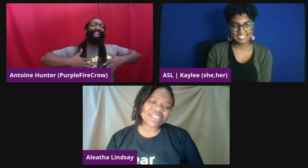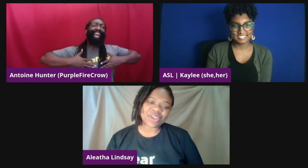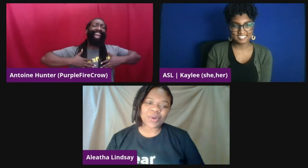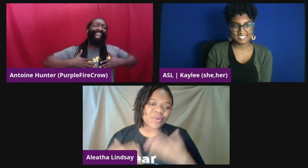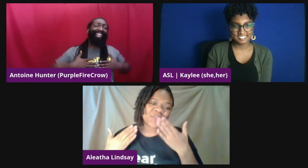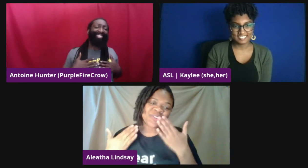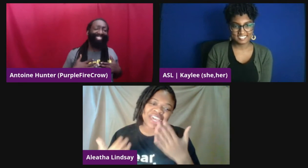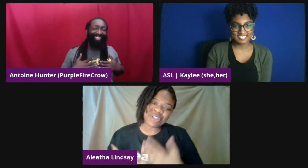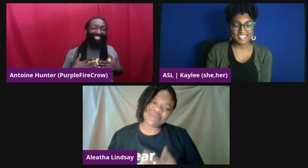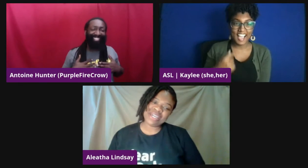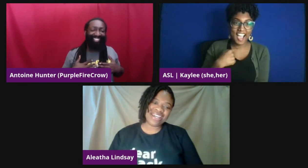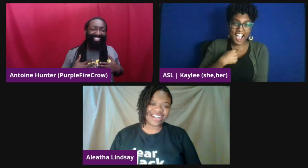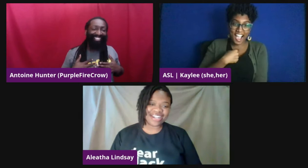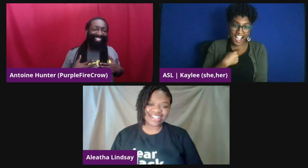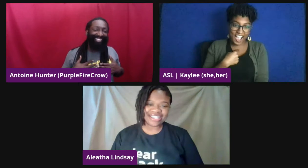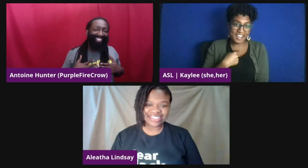I'm so thankful to be here.